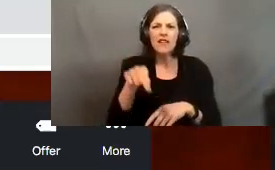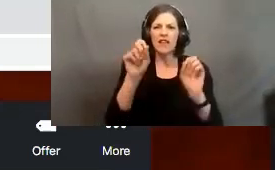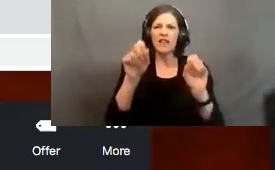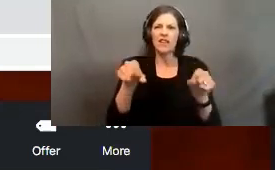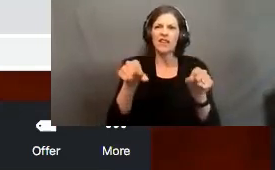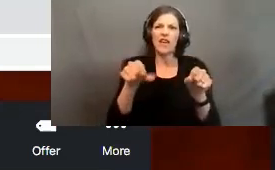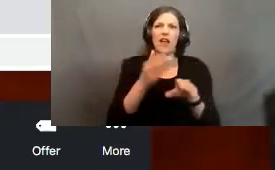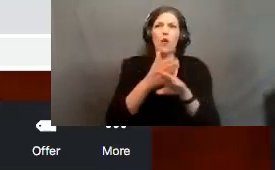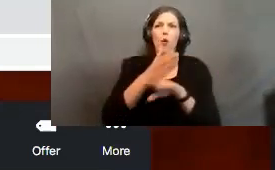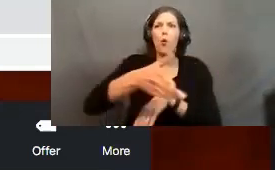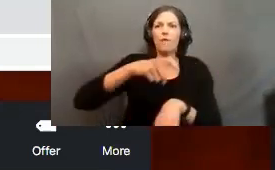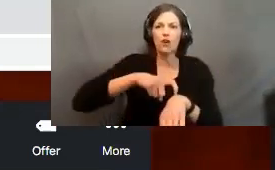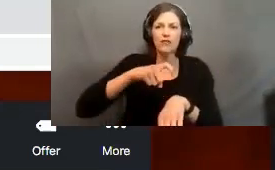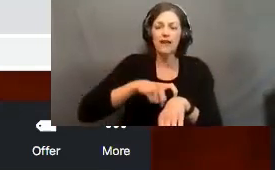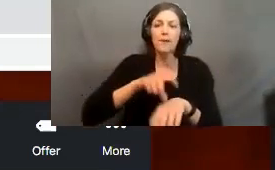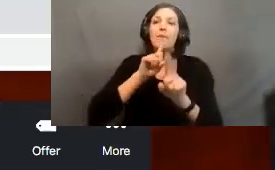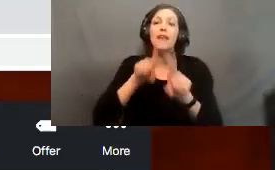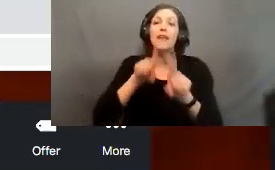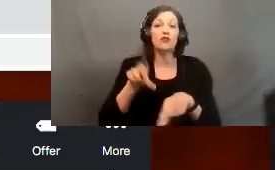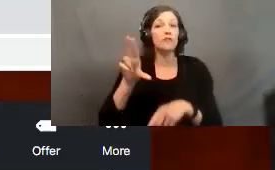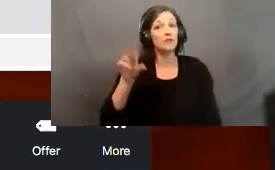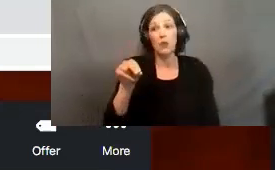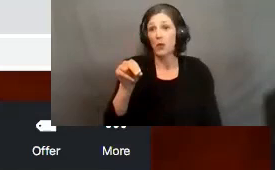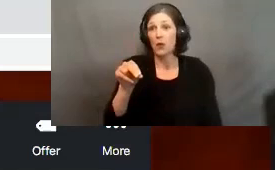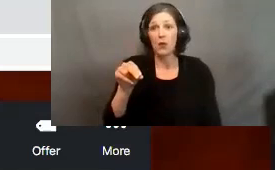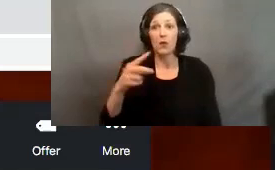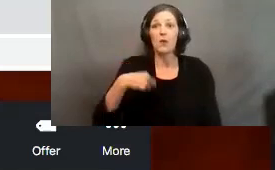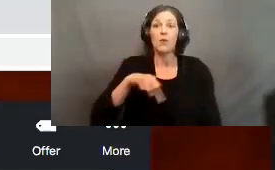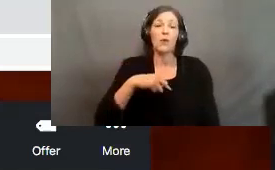the answer is going to be no 12:40:51 because there are so many back-to-back